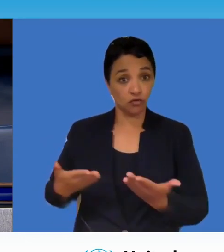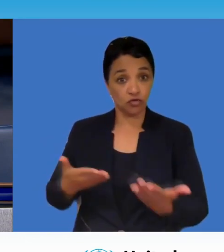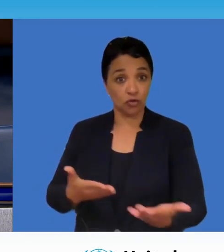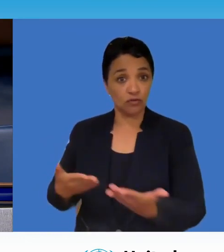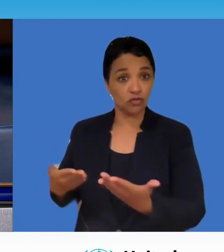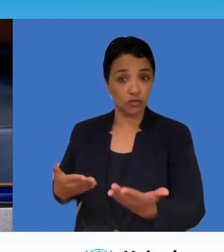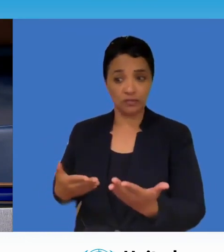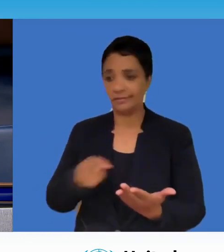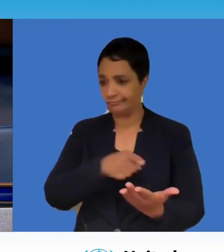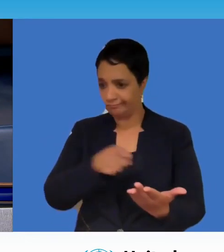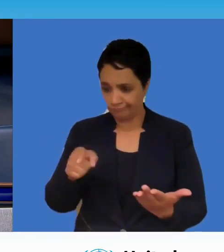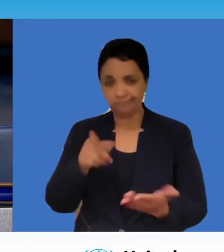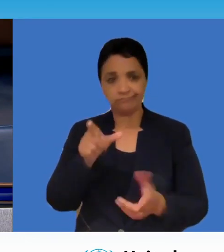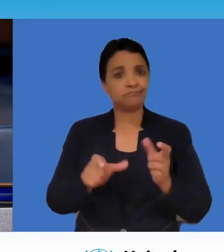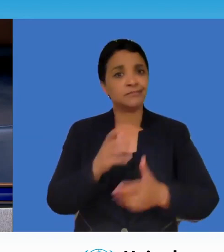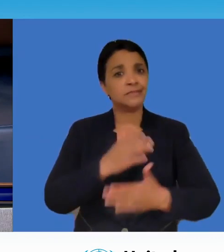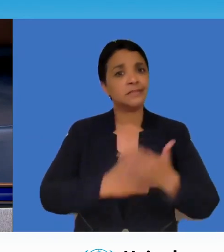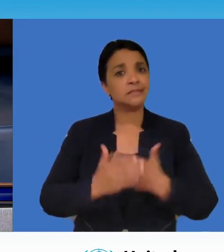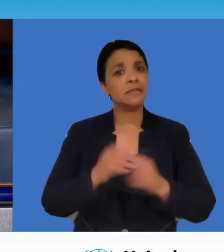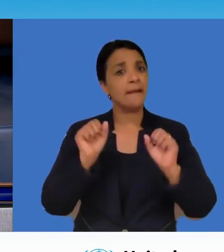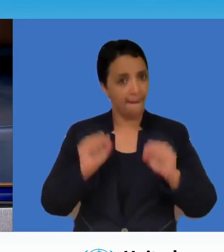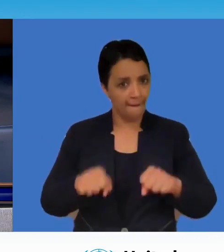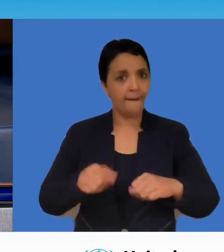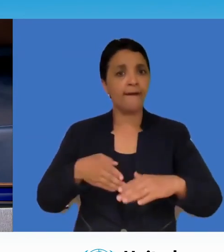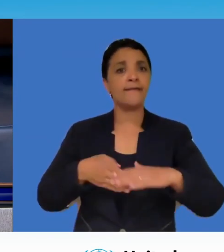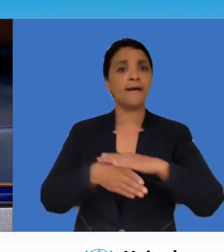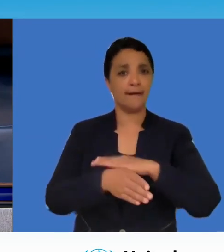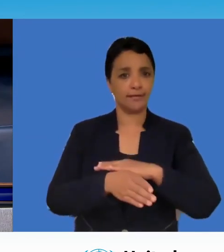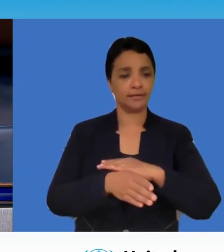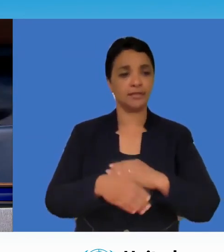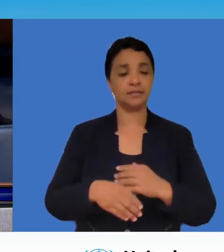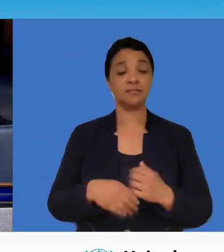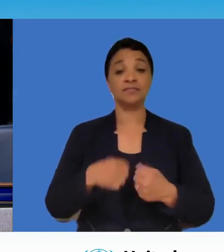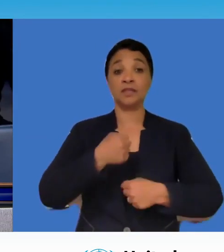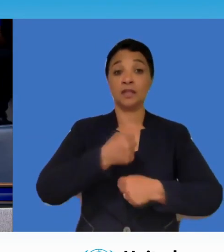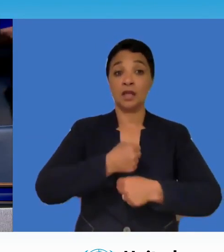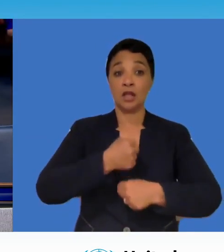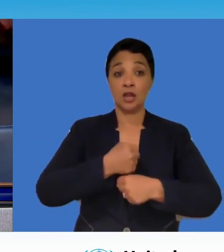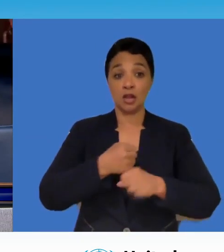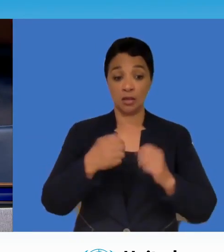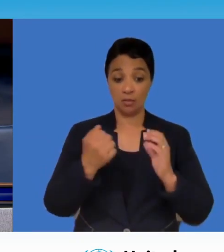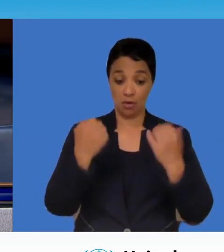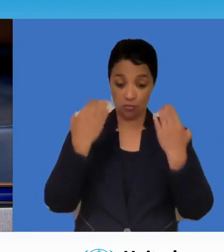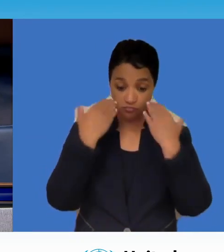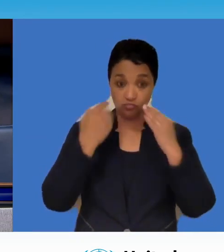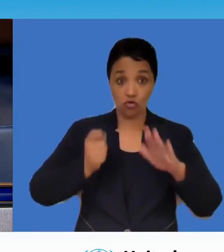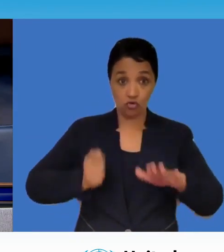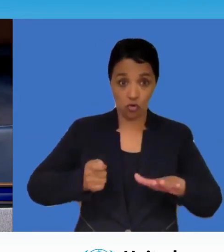enjoy all the rights established in the labor code of the Republic of mdova measures regarding the